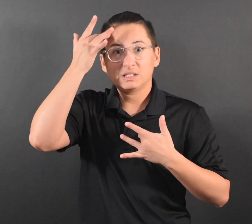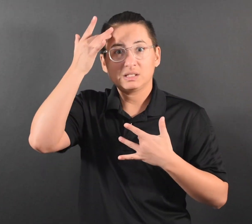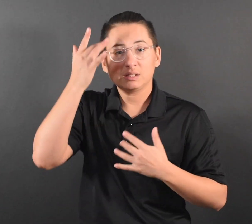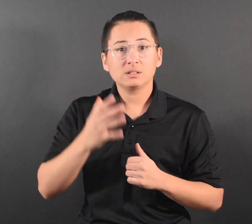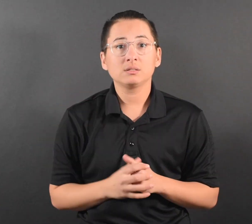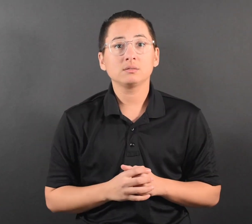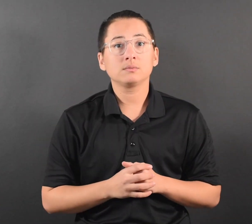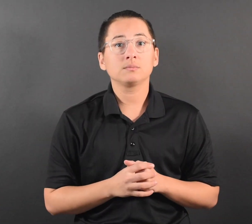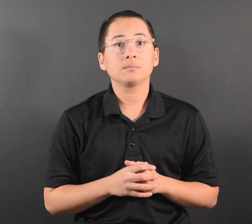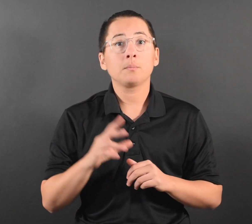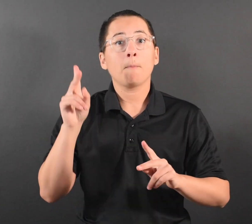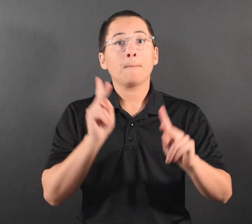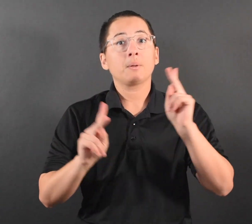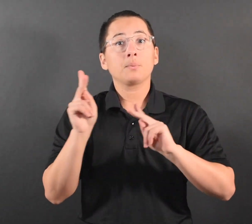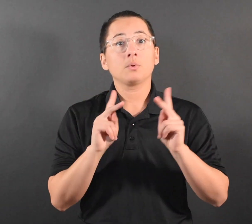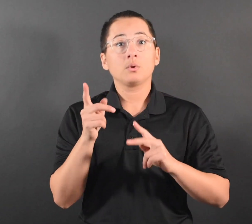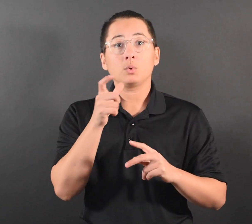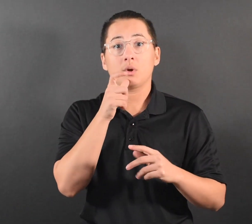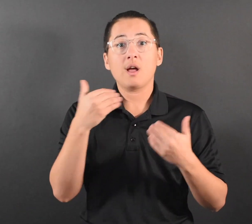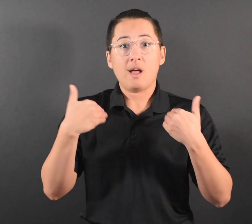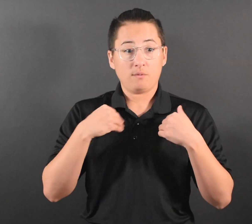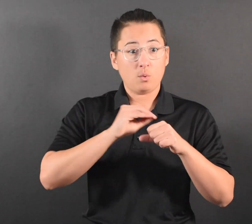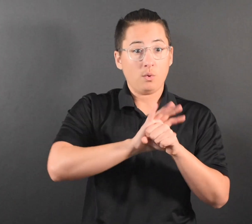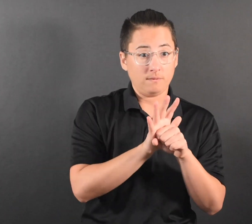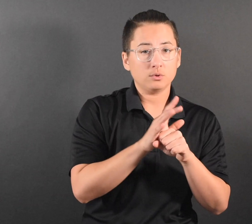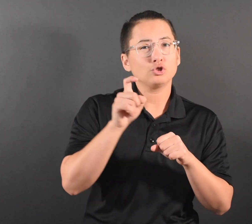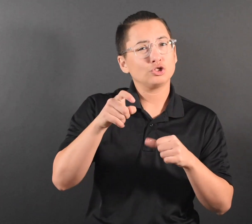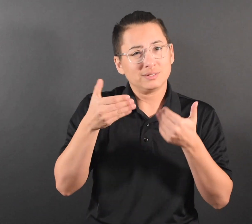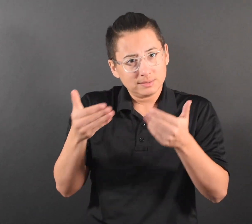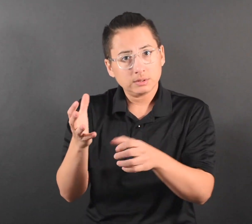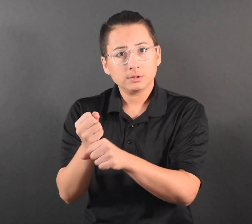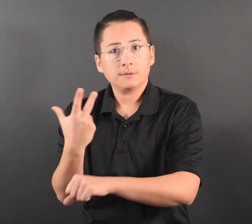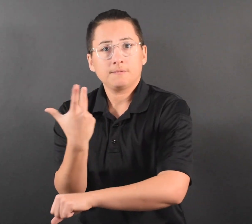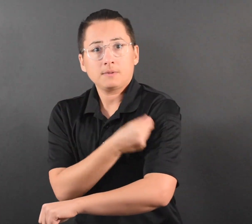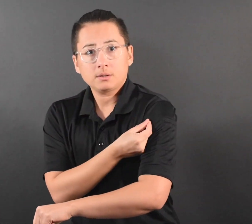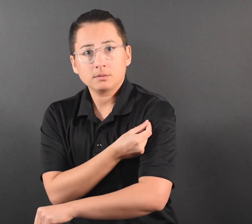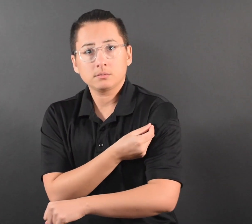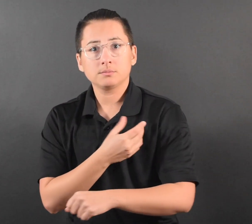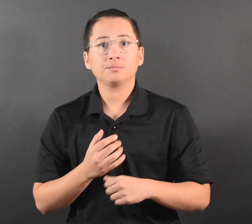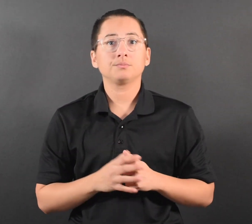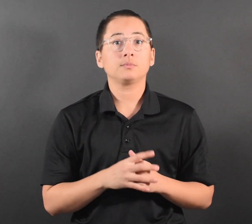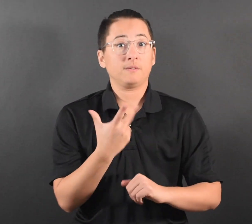COVID-19, they can get sick again. People who have had COVID-19 should get vaccinated,